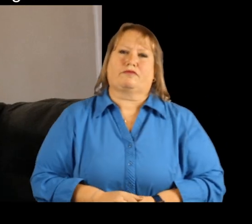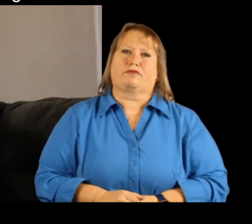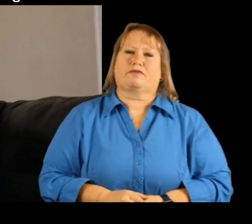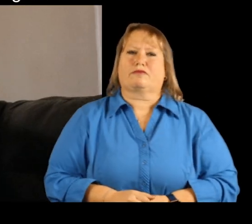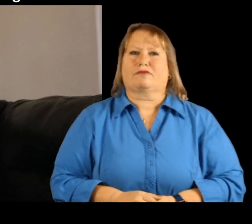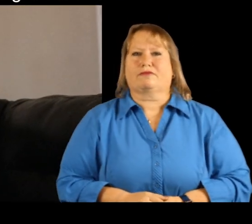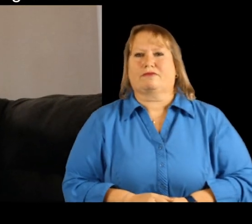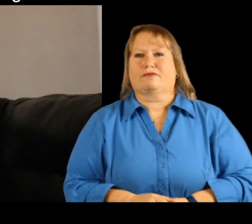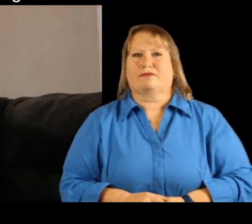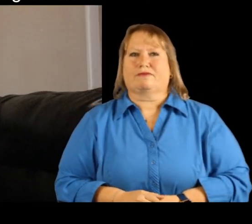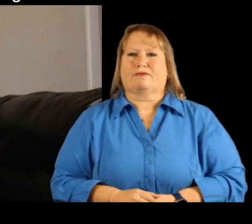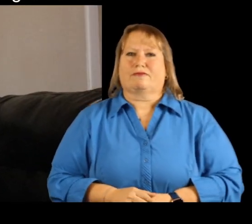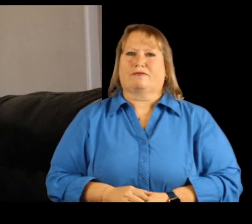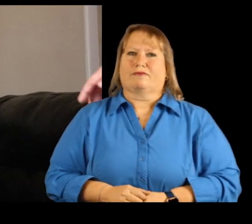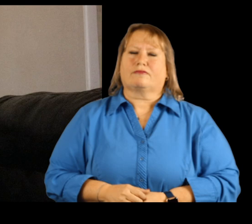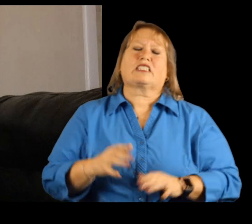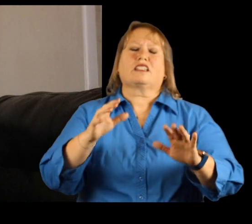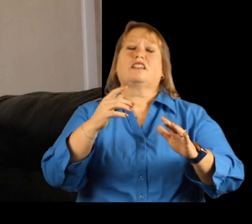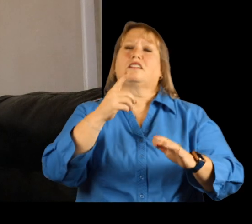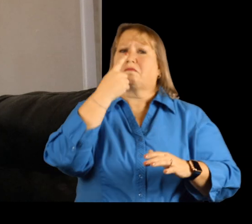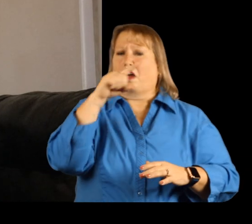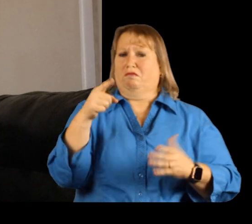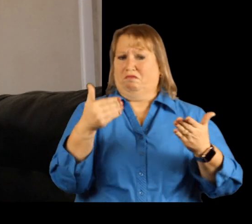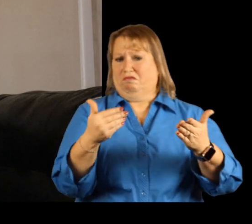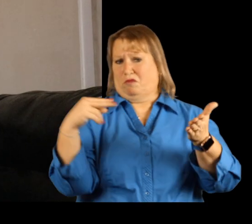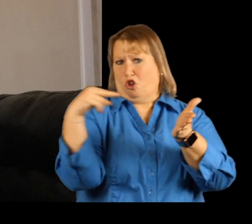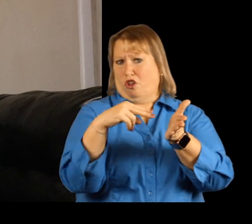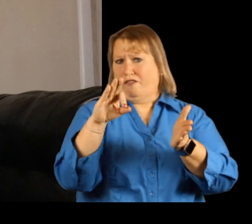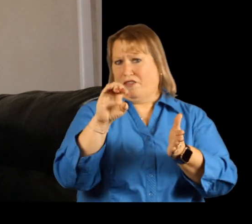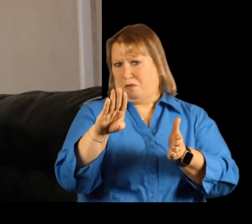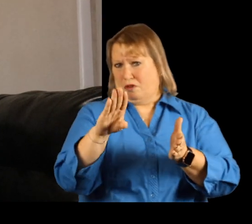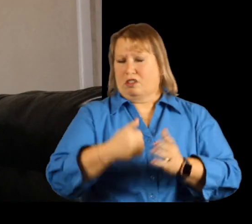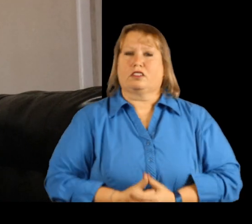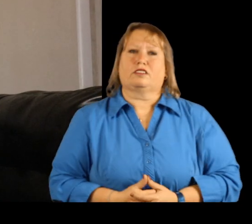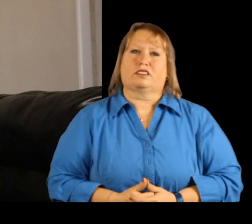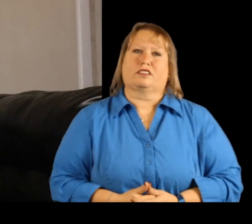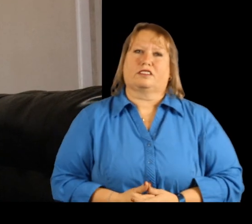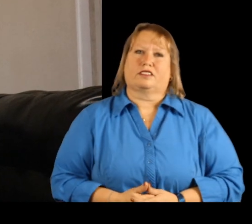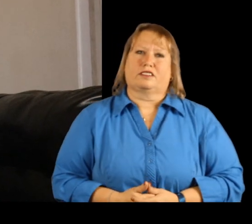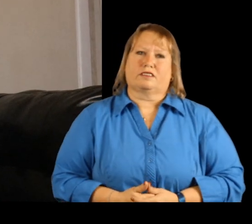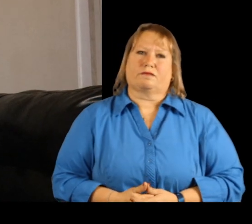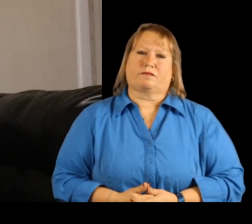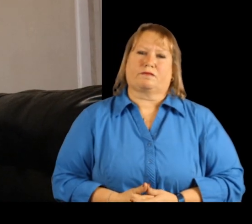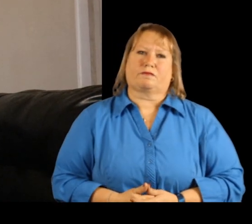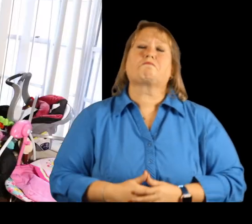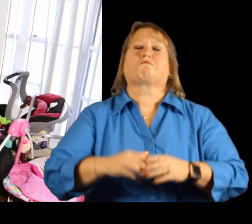So, can we go ahead and look at February? Oh yeah, awesome!